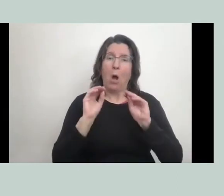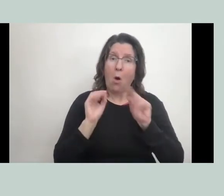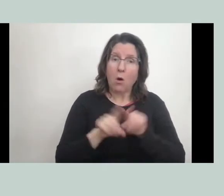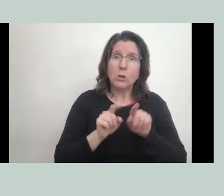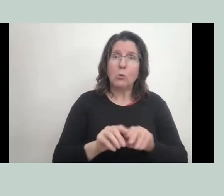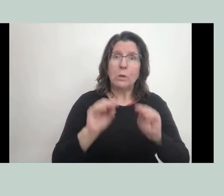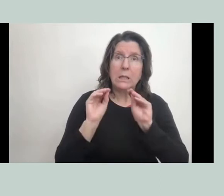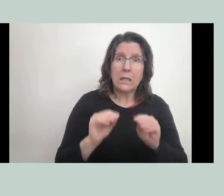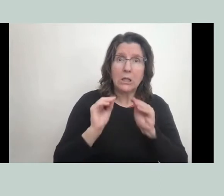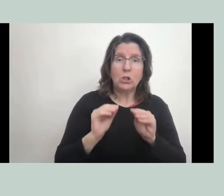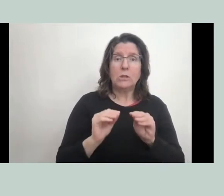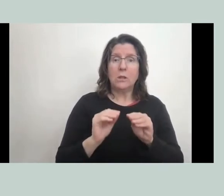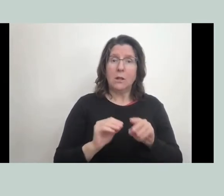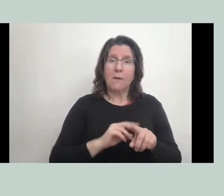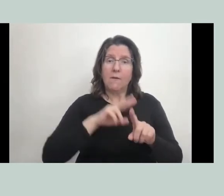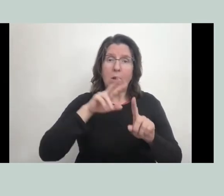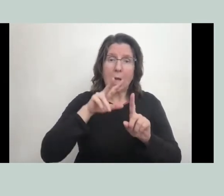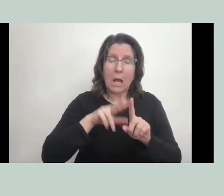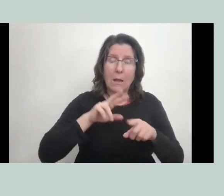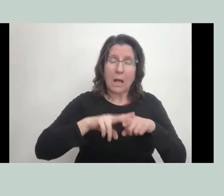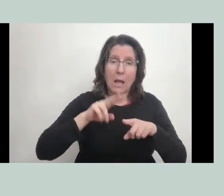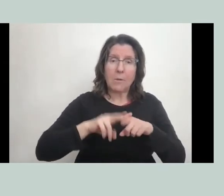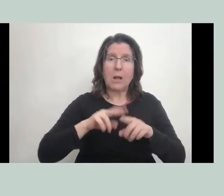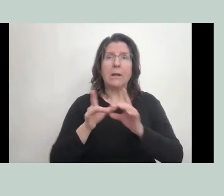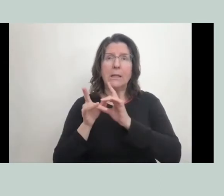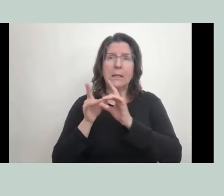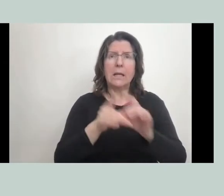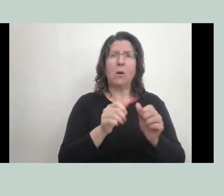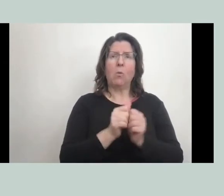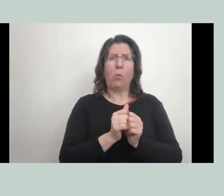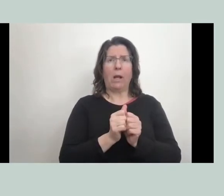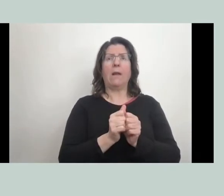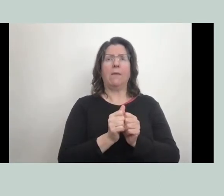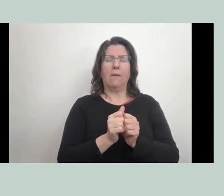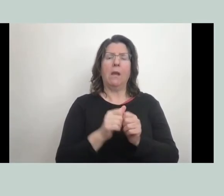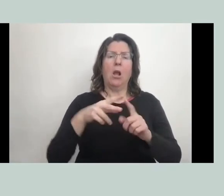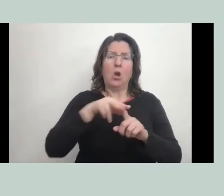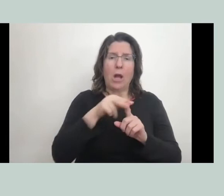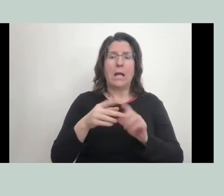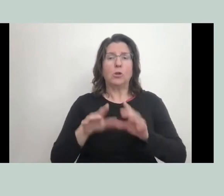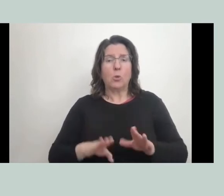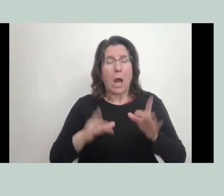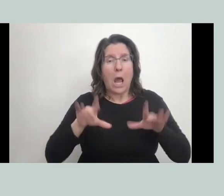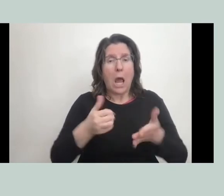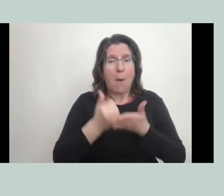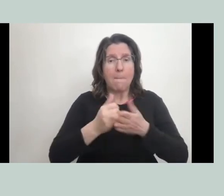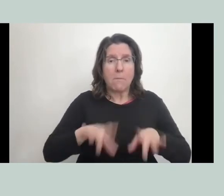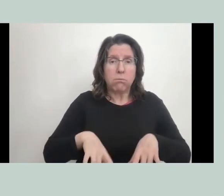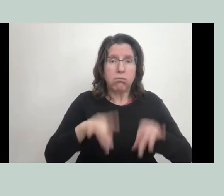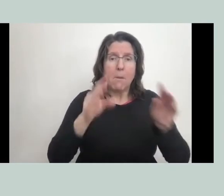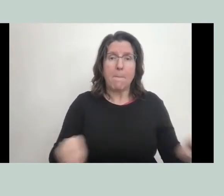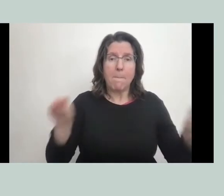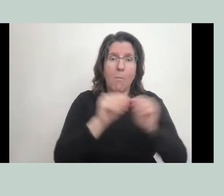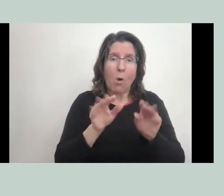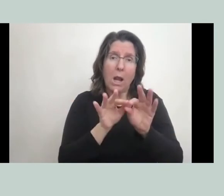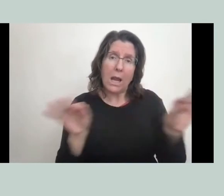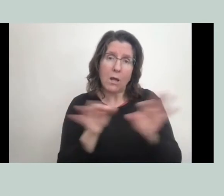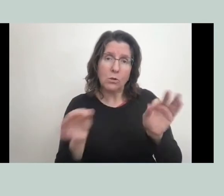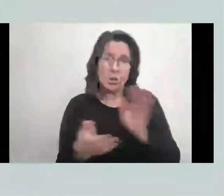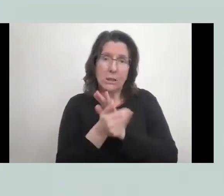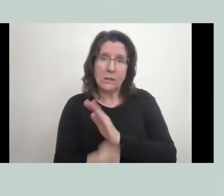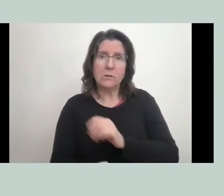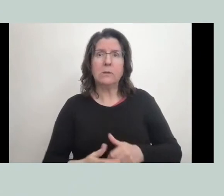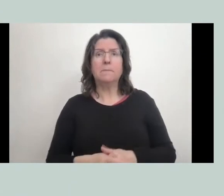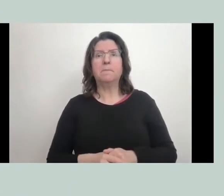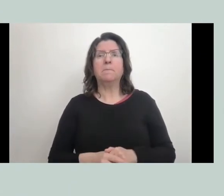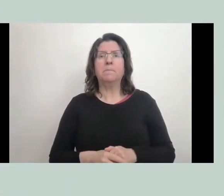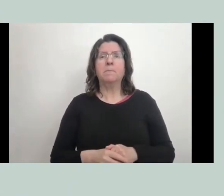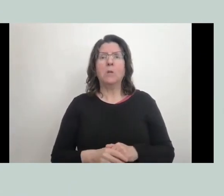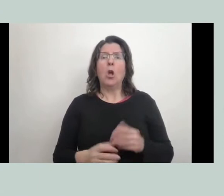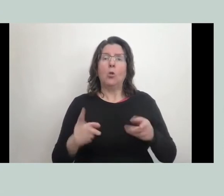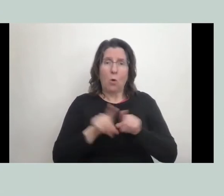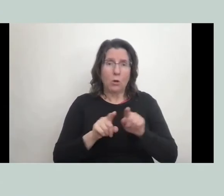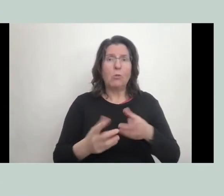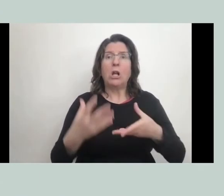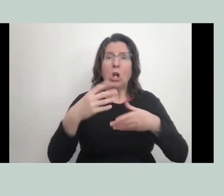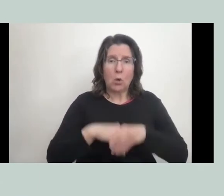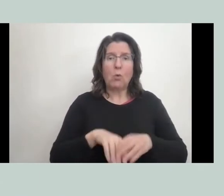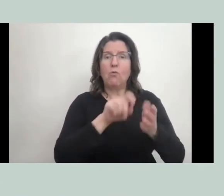The students are taught vocabulary within content areas to develop their language.